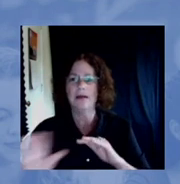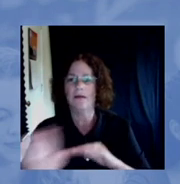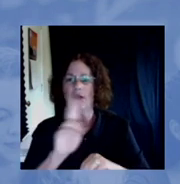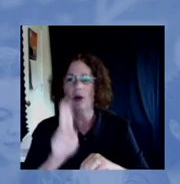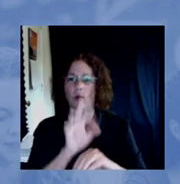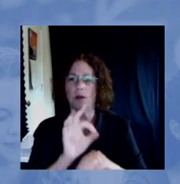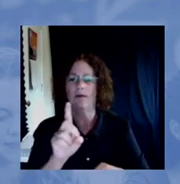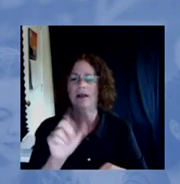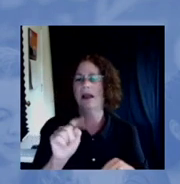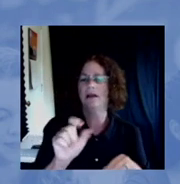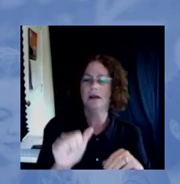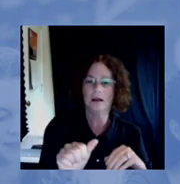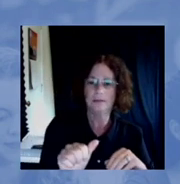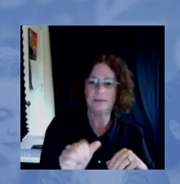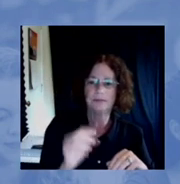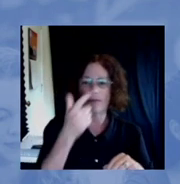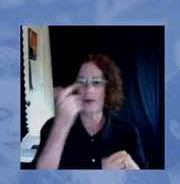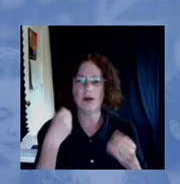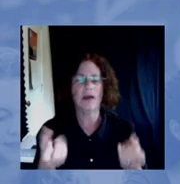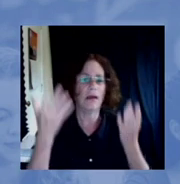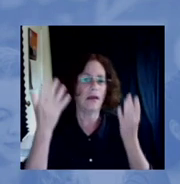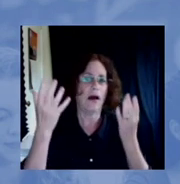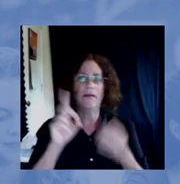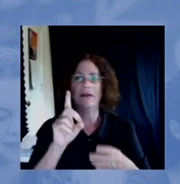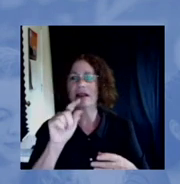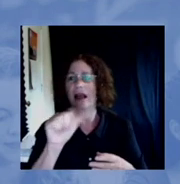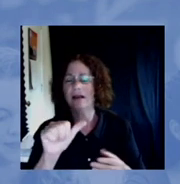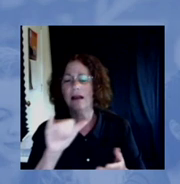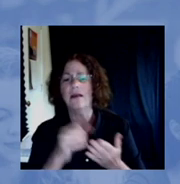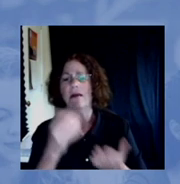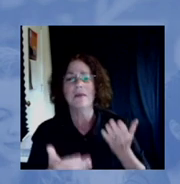AND THE FACT THAT YOU HAVE A LOT OF DATA THAT MAY OR MAY NOT NECESSARILY BE WELL USED DOES